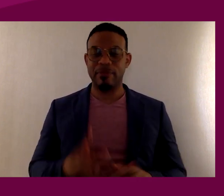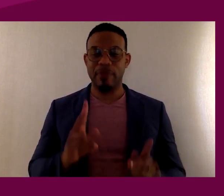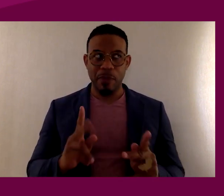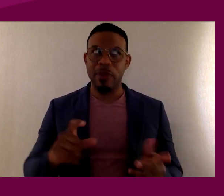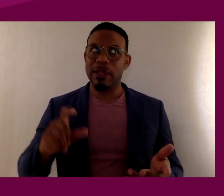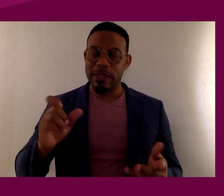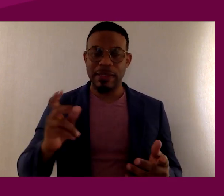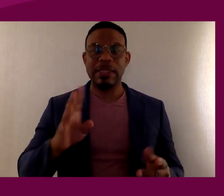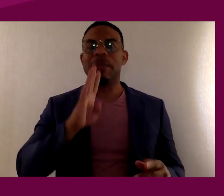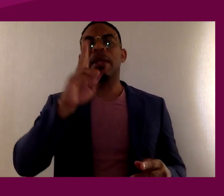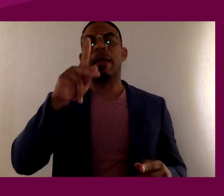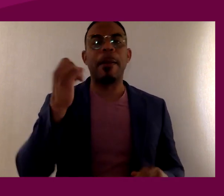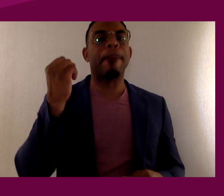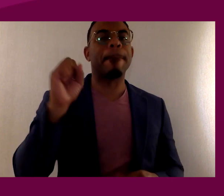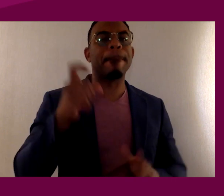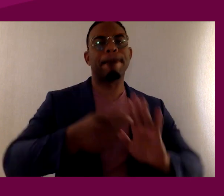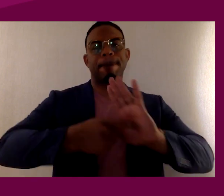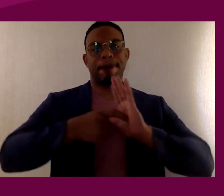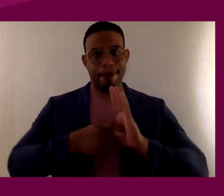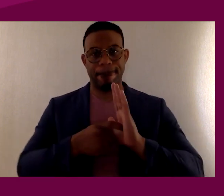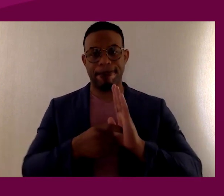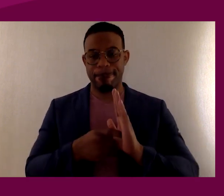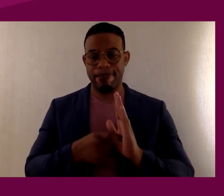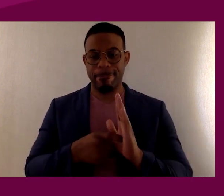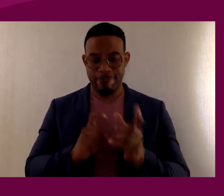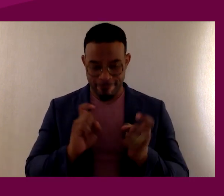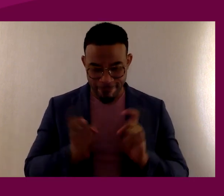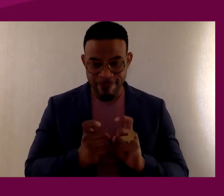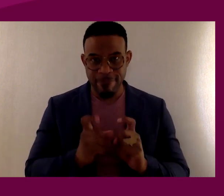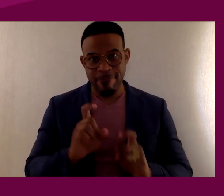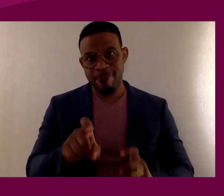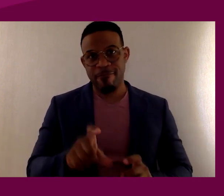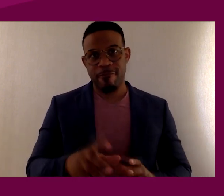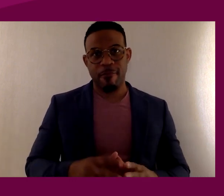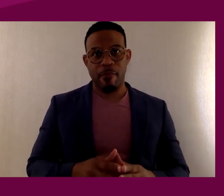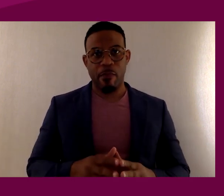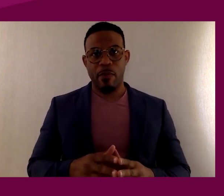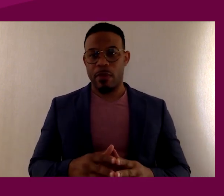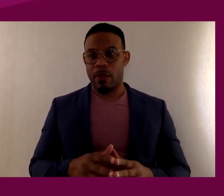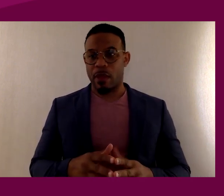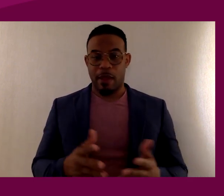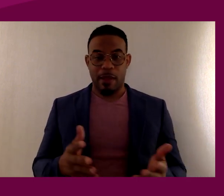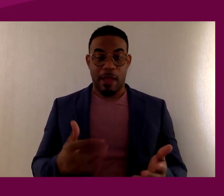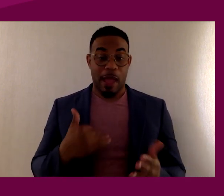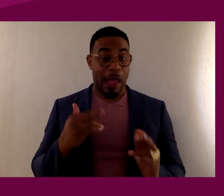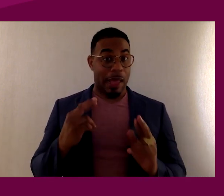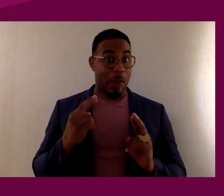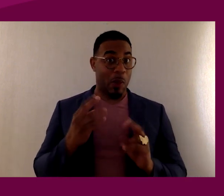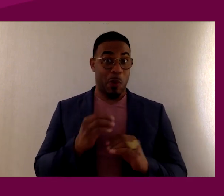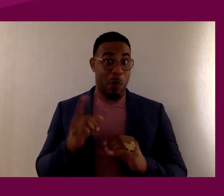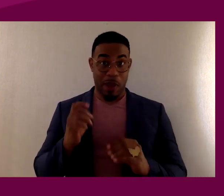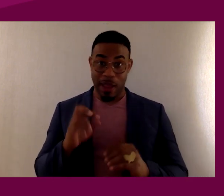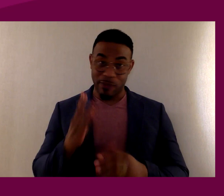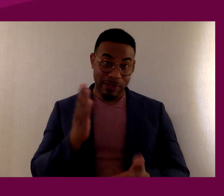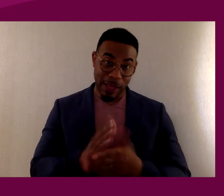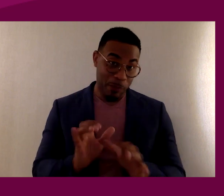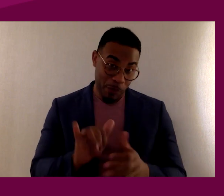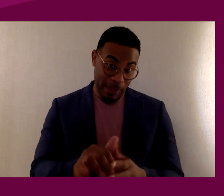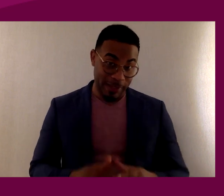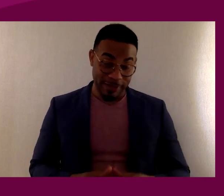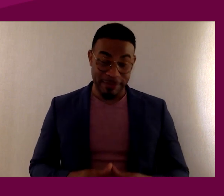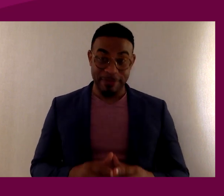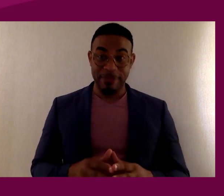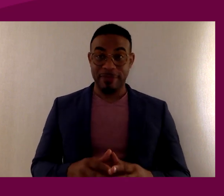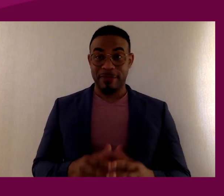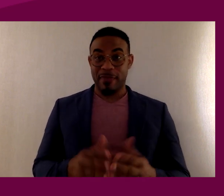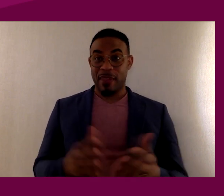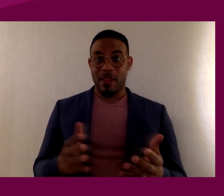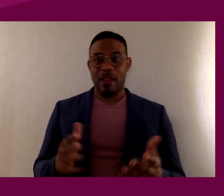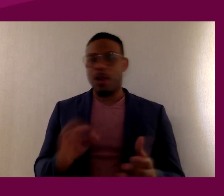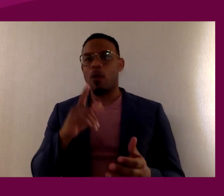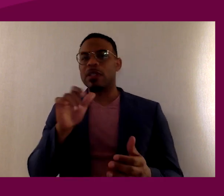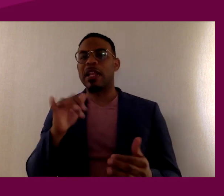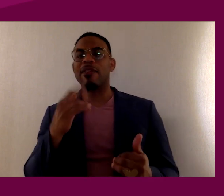of fashion. People need to speak up and demand changes. I hope no one ever stops doing that.